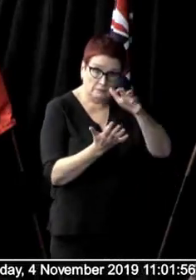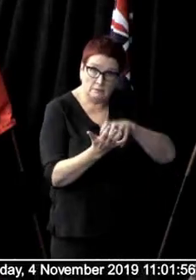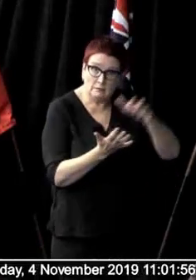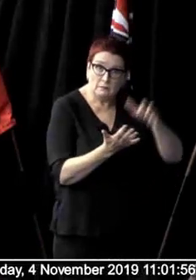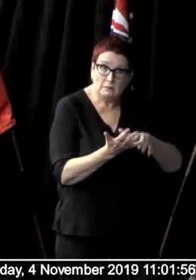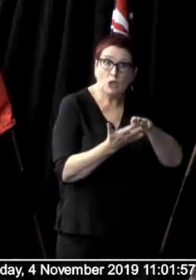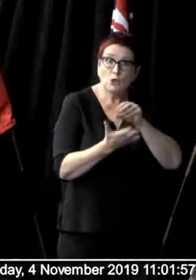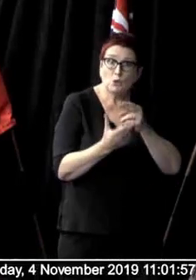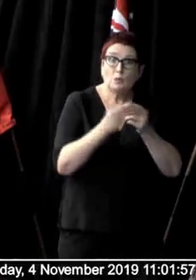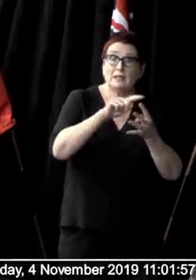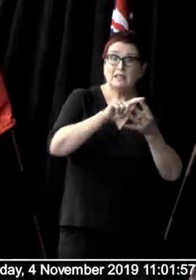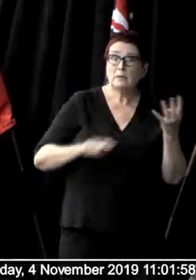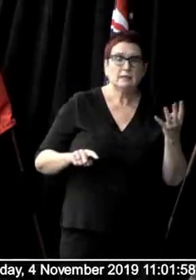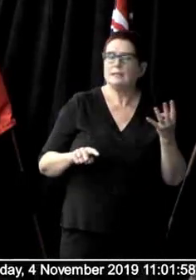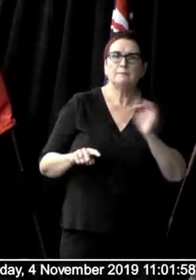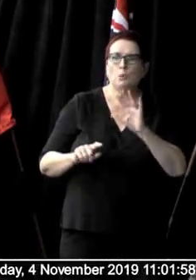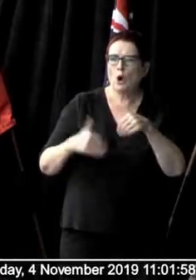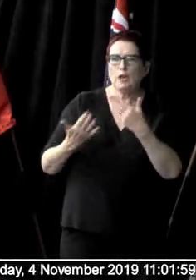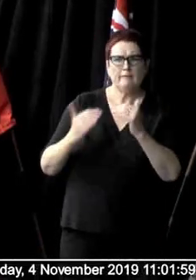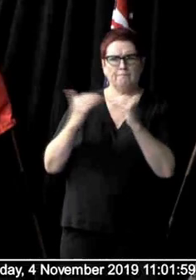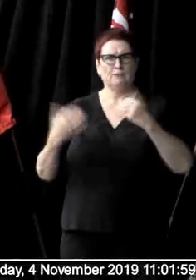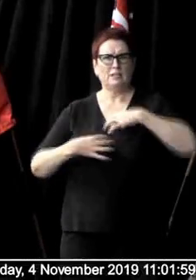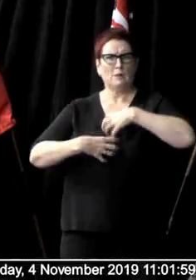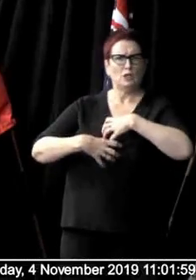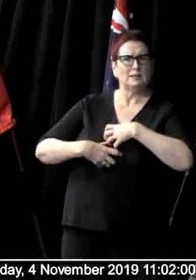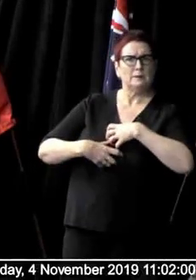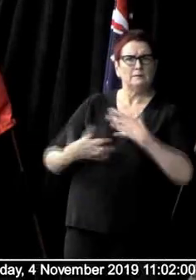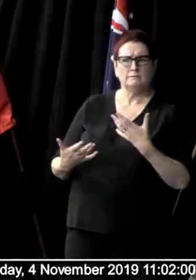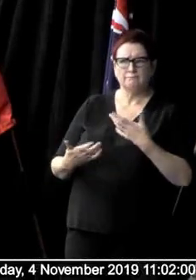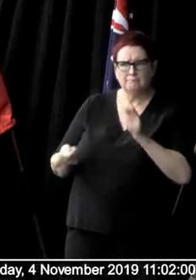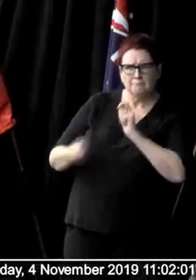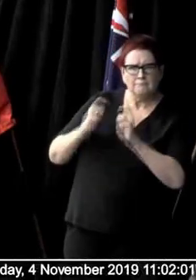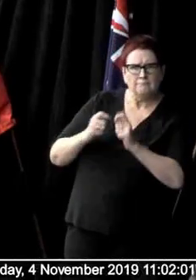denied the reasonable adjustments and support they need to learn alongside peers.